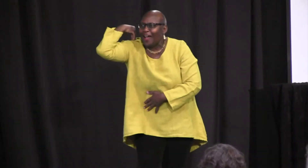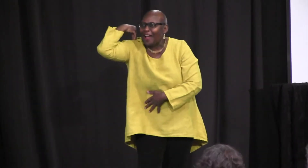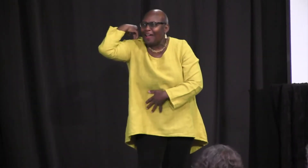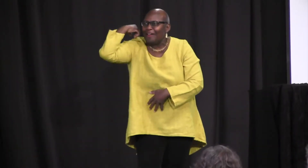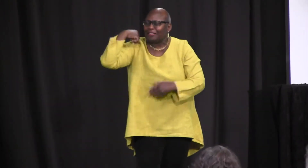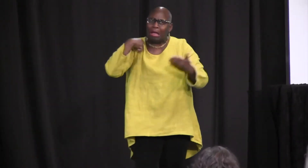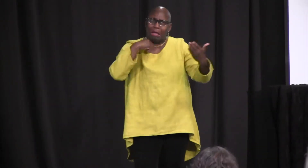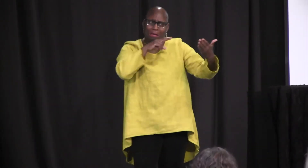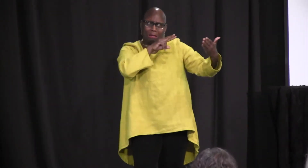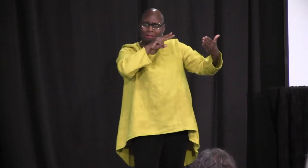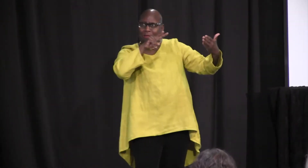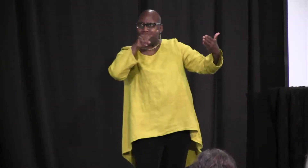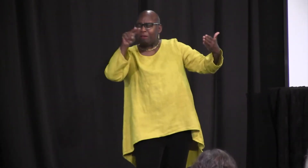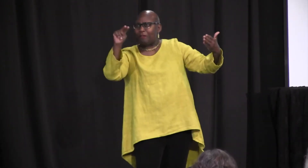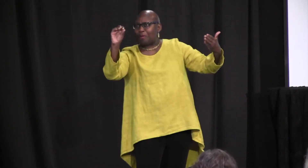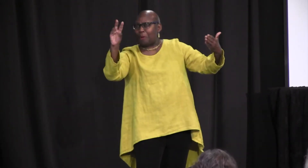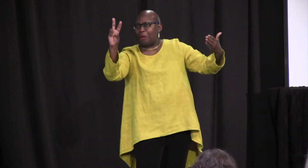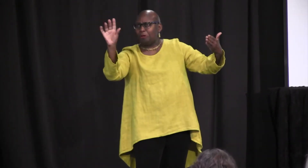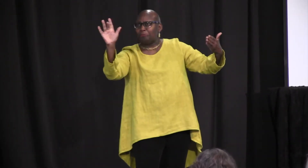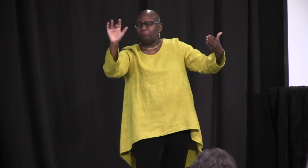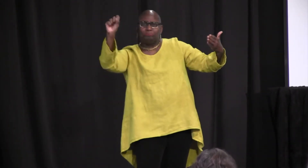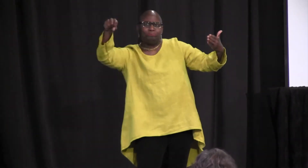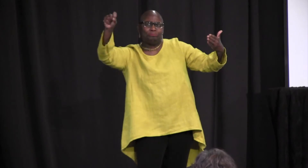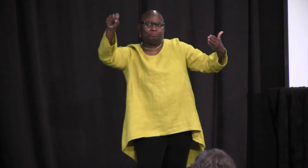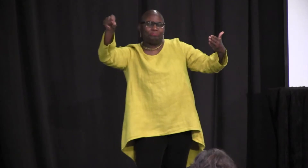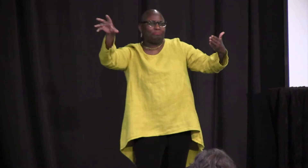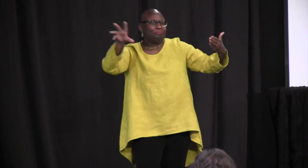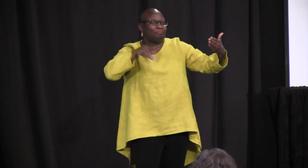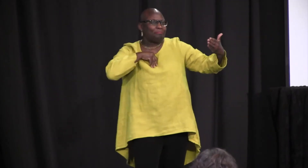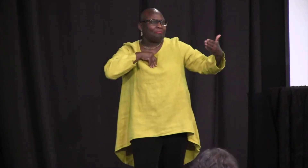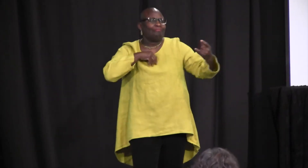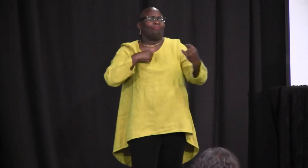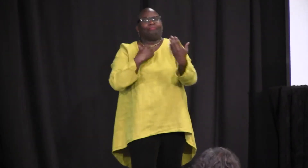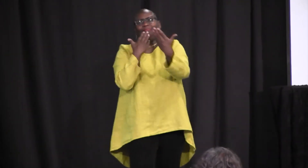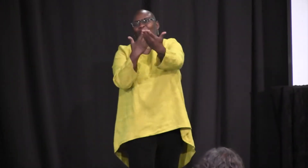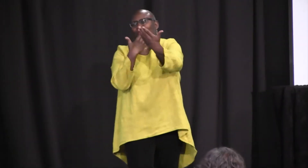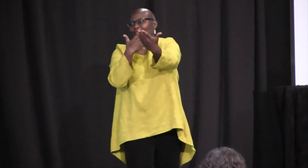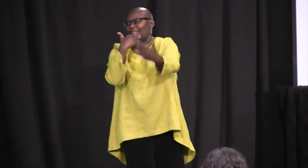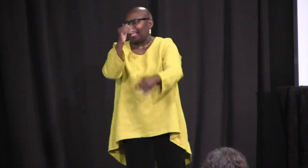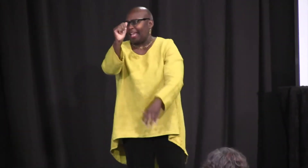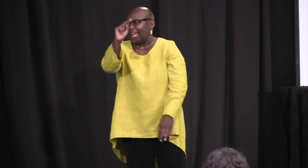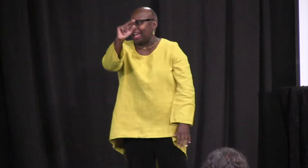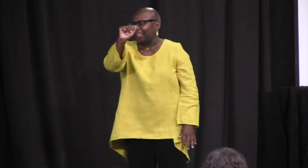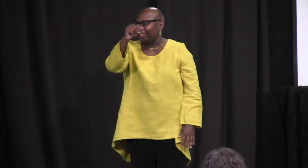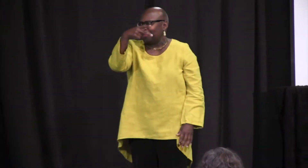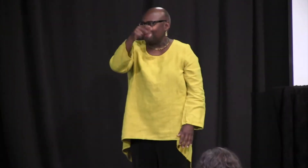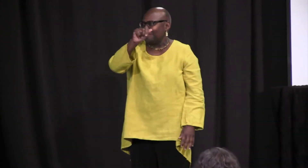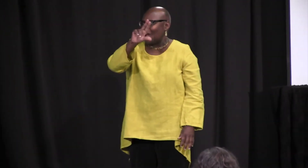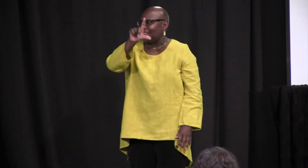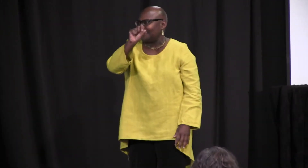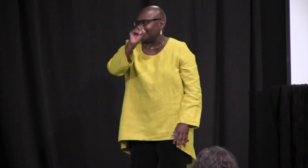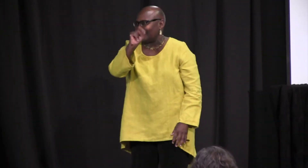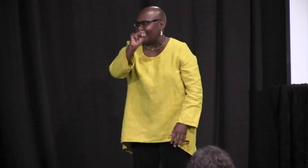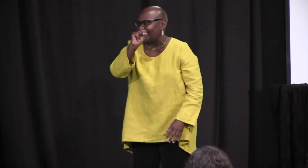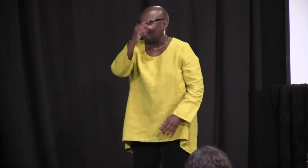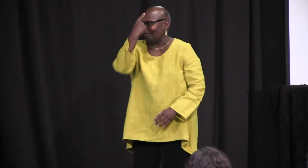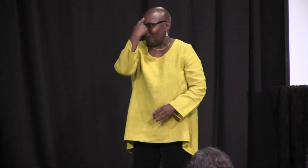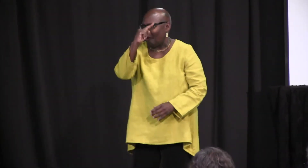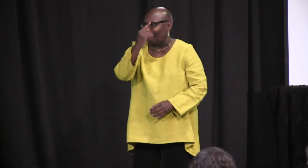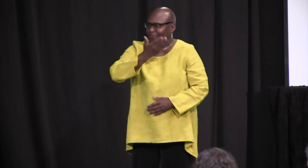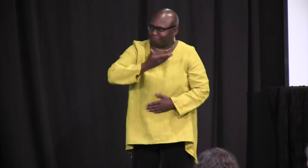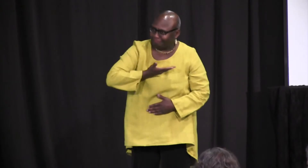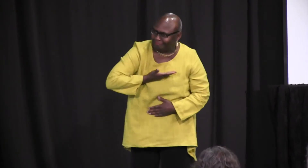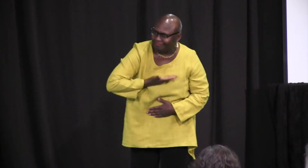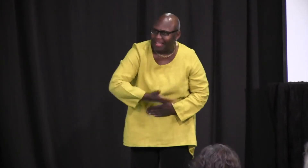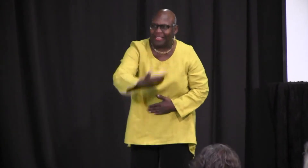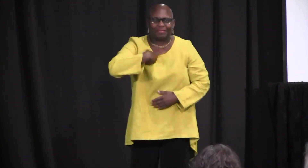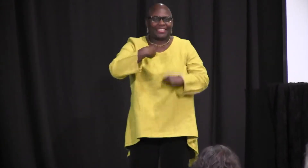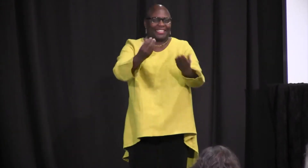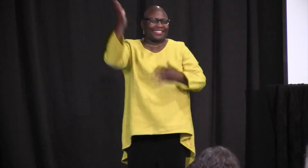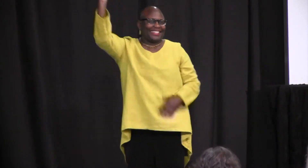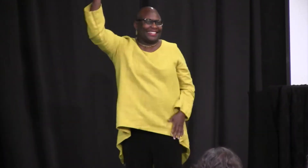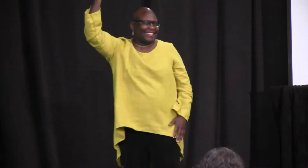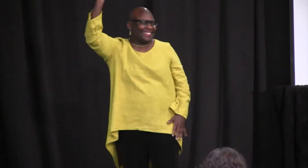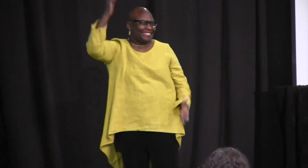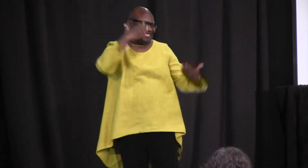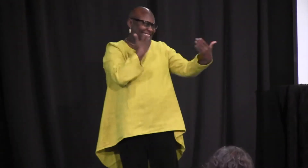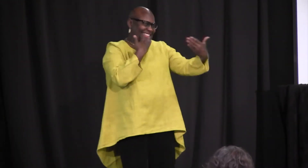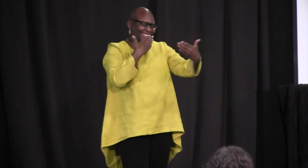But she made it work. So thank you Anna for inviting me. Thank you so much.